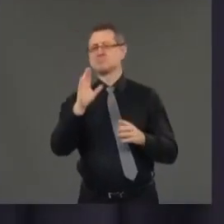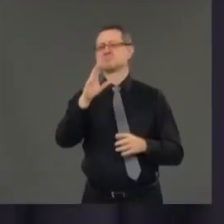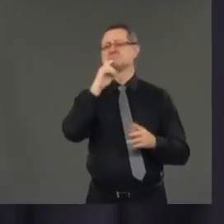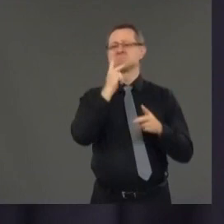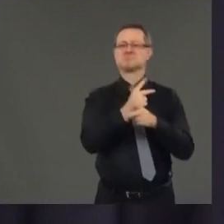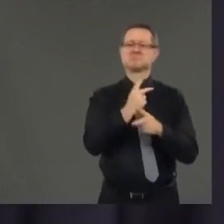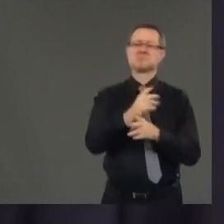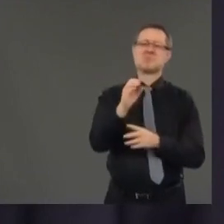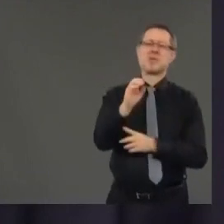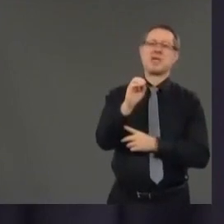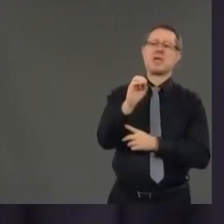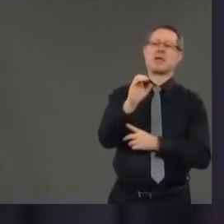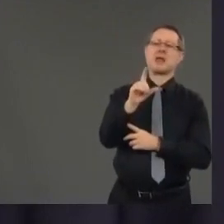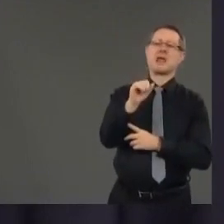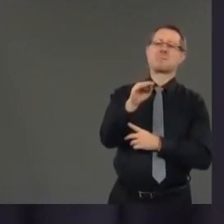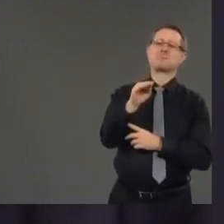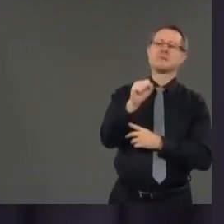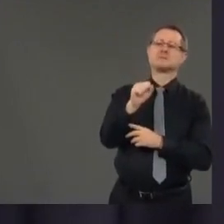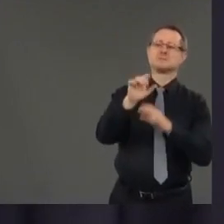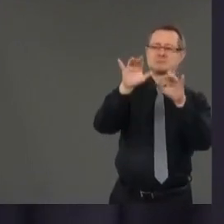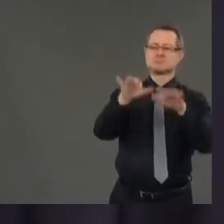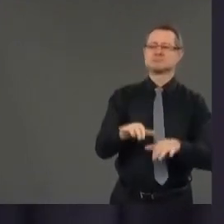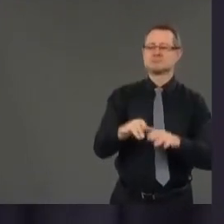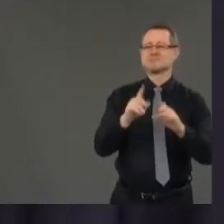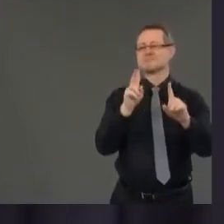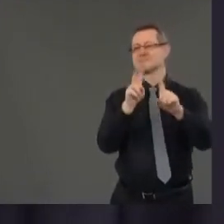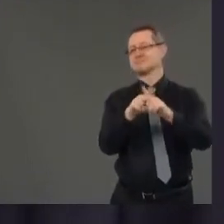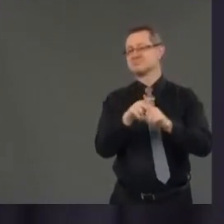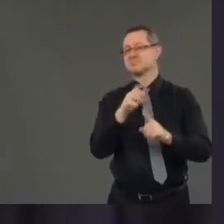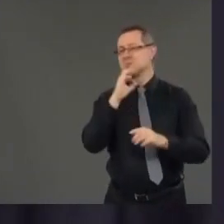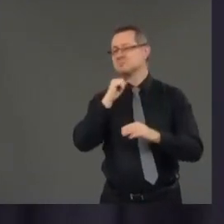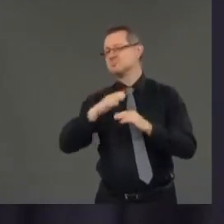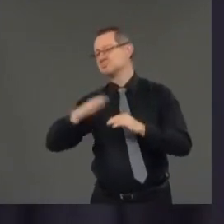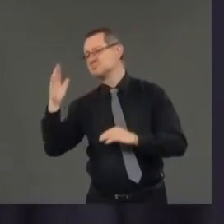MELISSA HAS THE NUMBERS BUT I